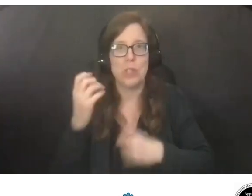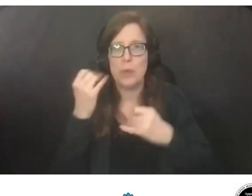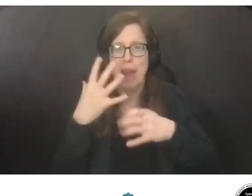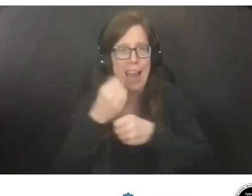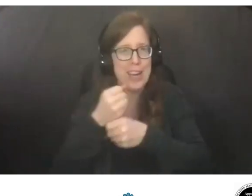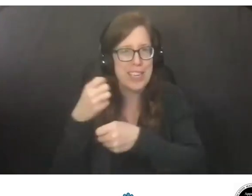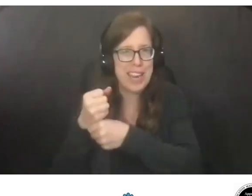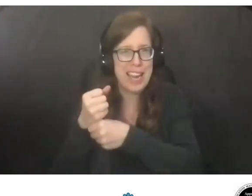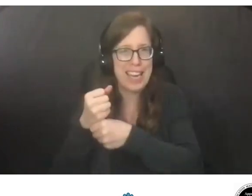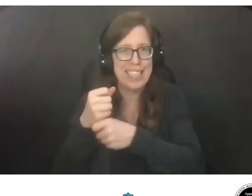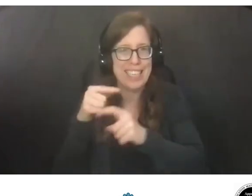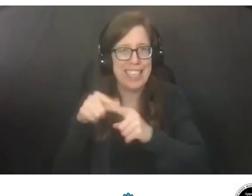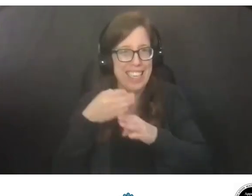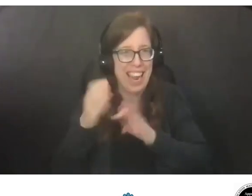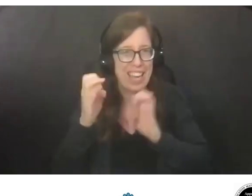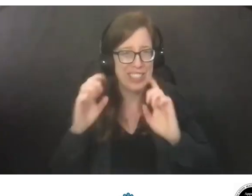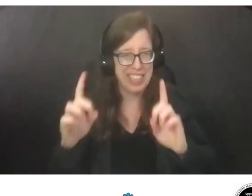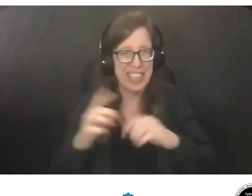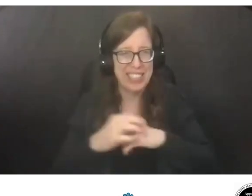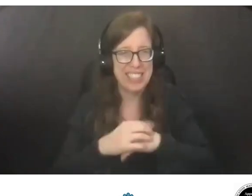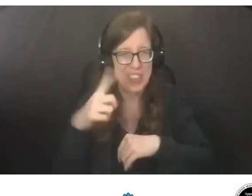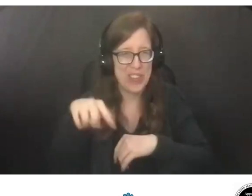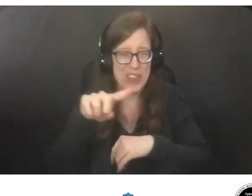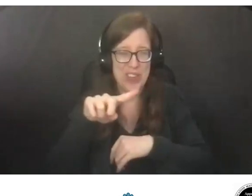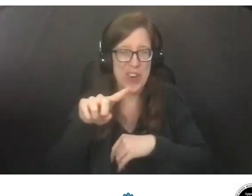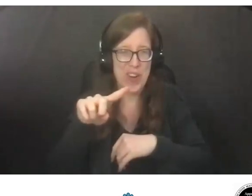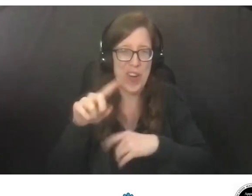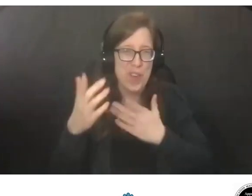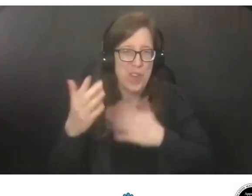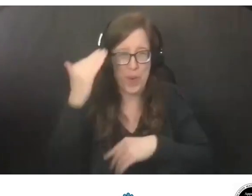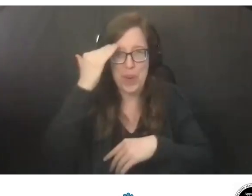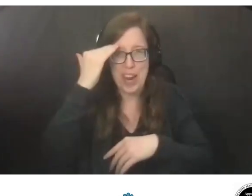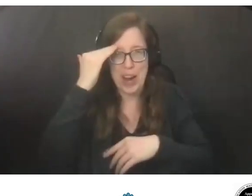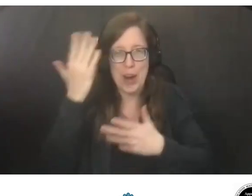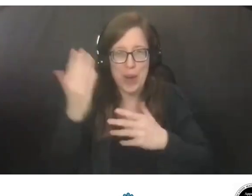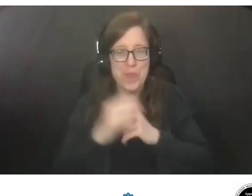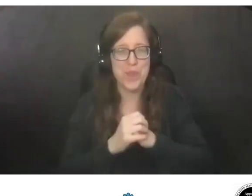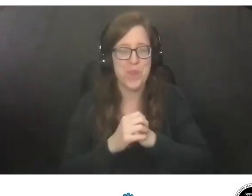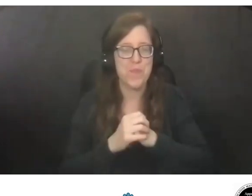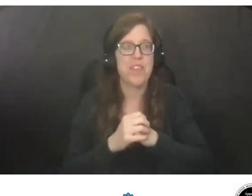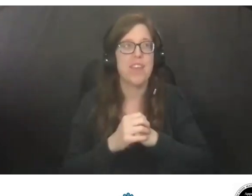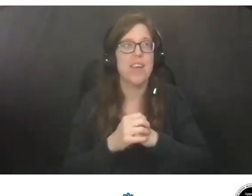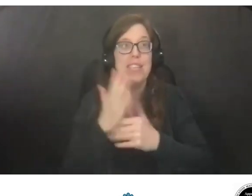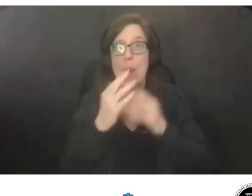acronyms in the field of education, as you all have probably learned. Here's some more